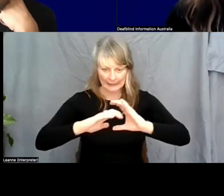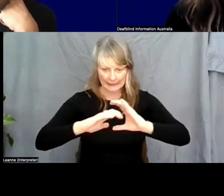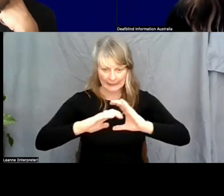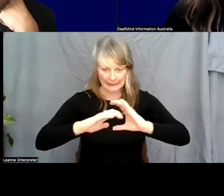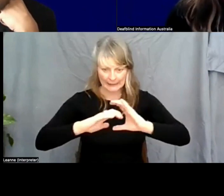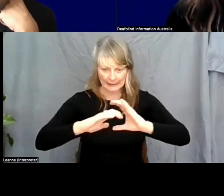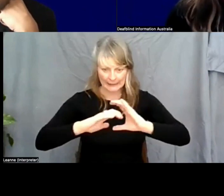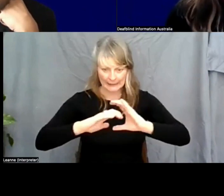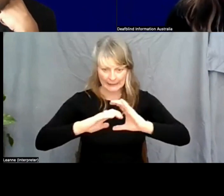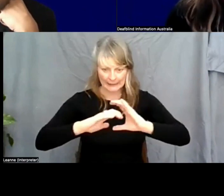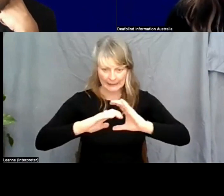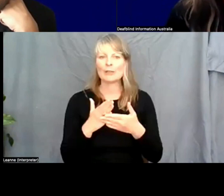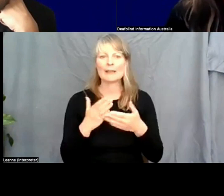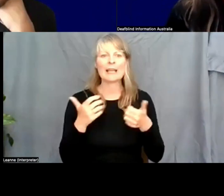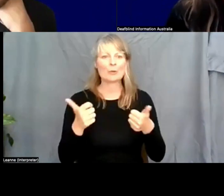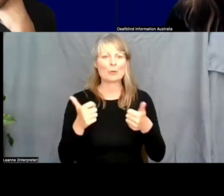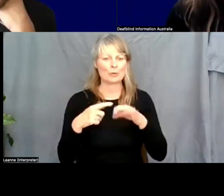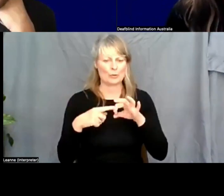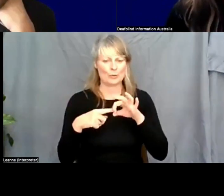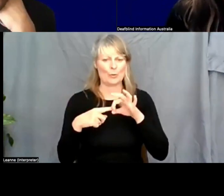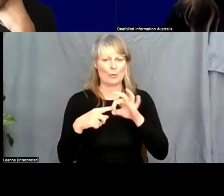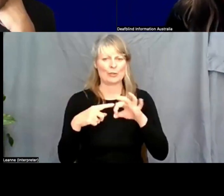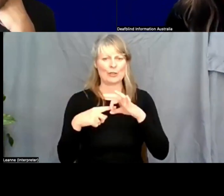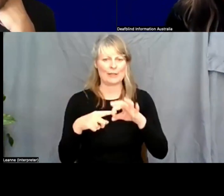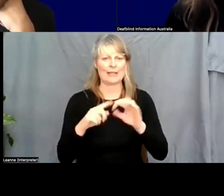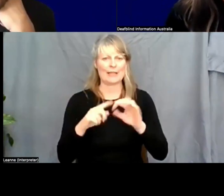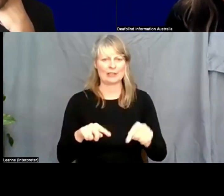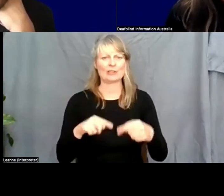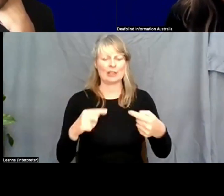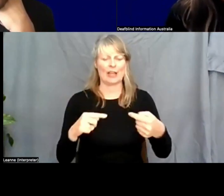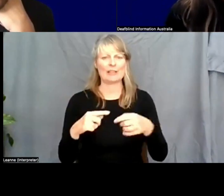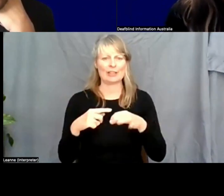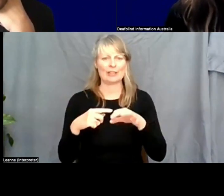reflections and questions and really challenging questions so thank you. I always love a good